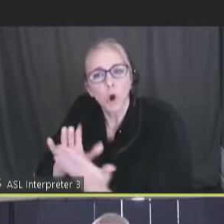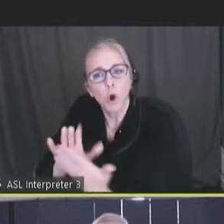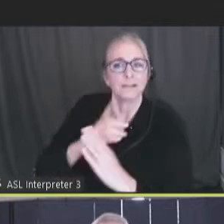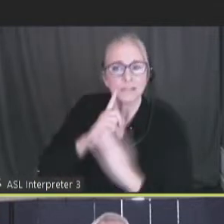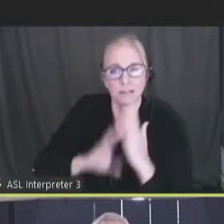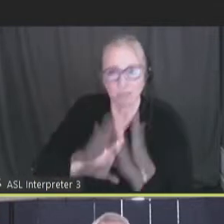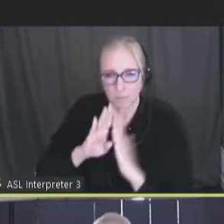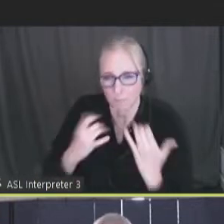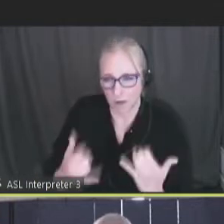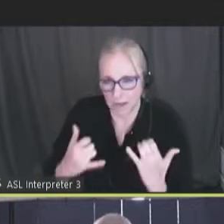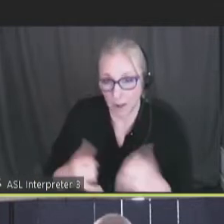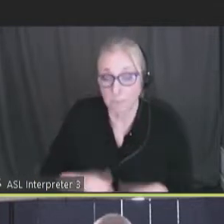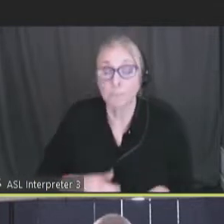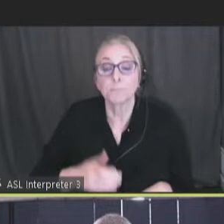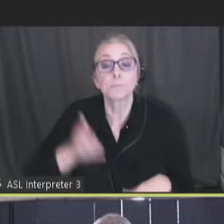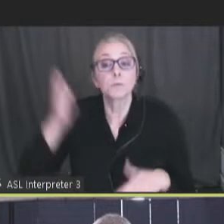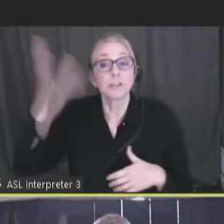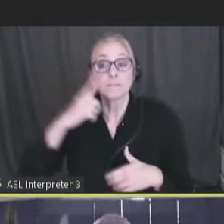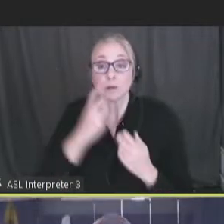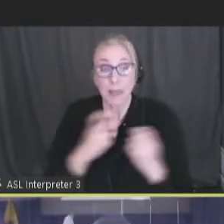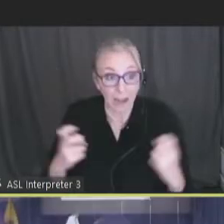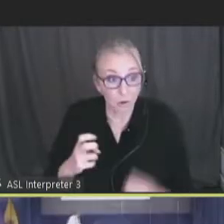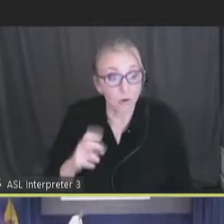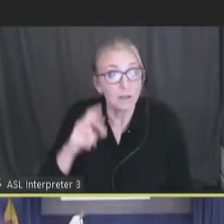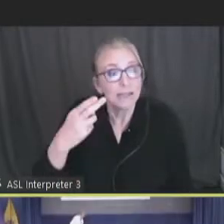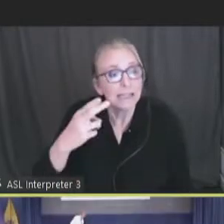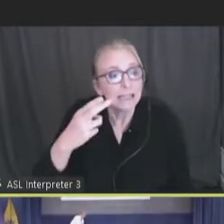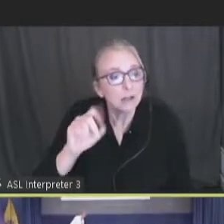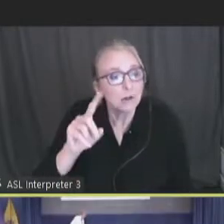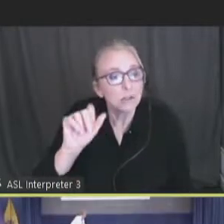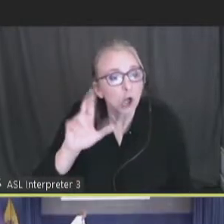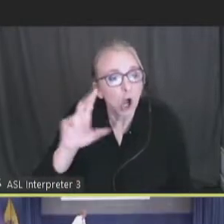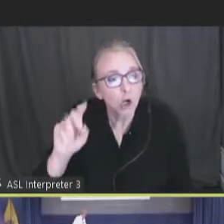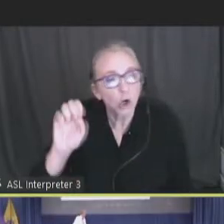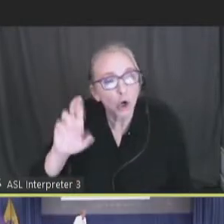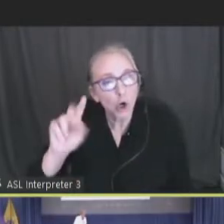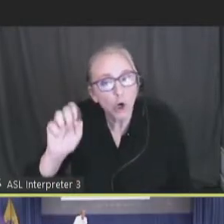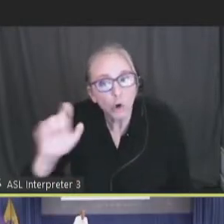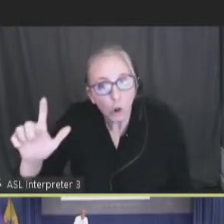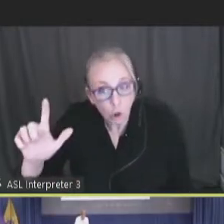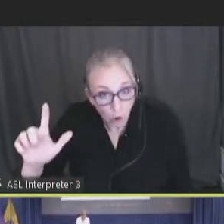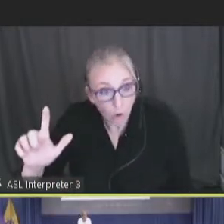Our presenters for this panel are Dr. Hildegund Ertl from the Wistar Institute,